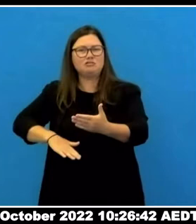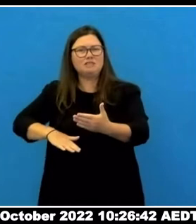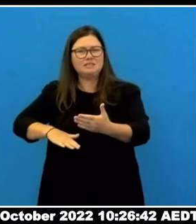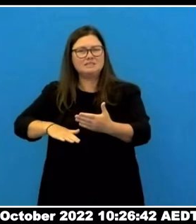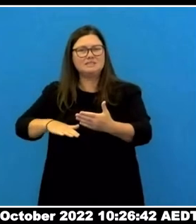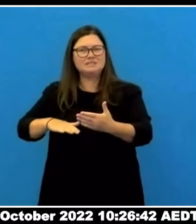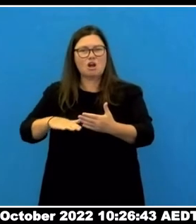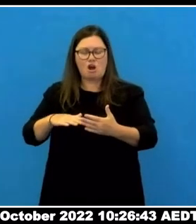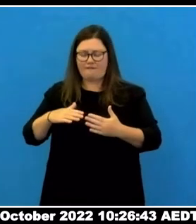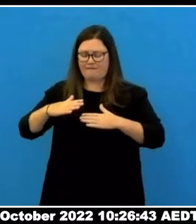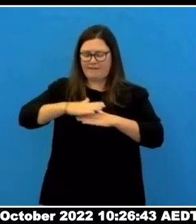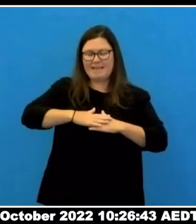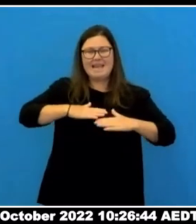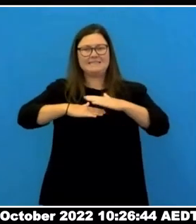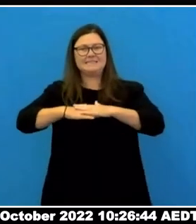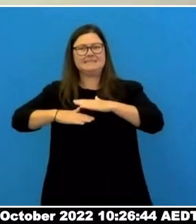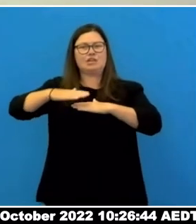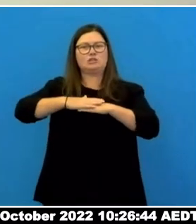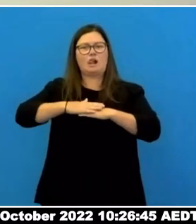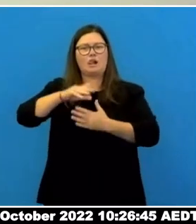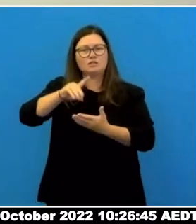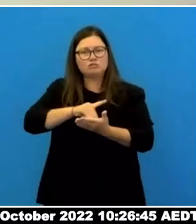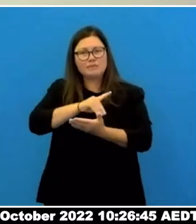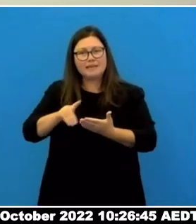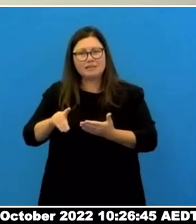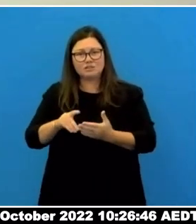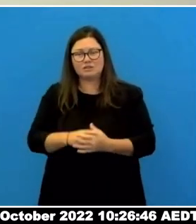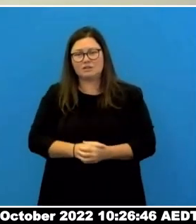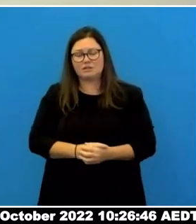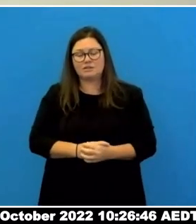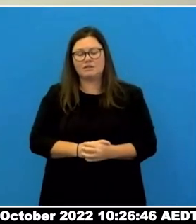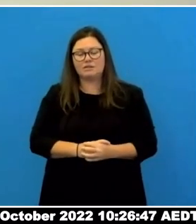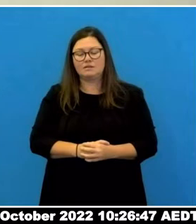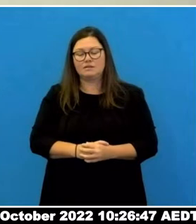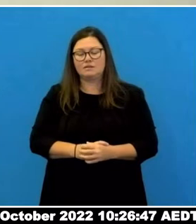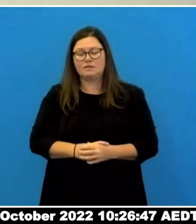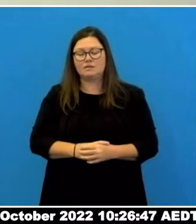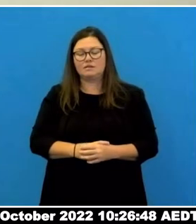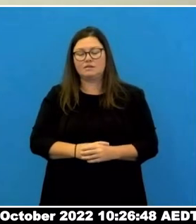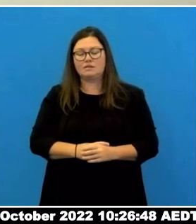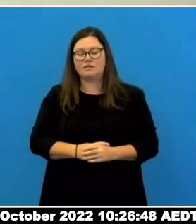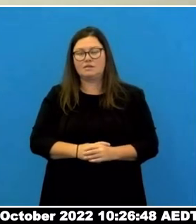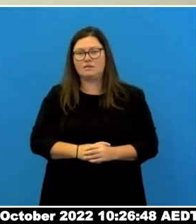One of the big issues that have actually arisen considerably